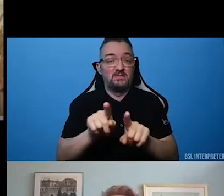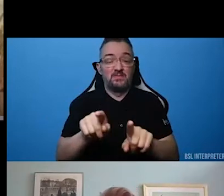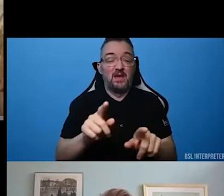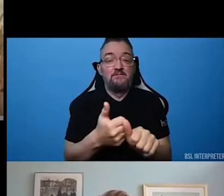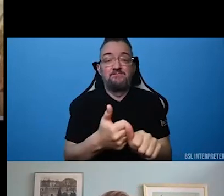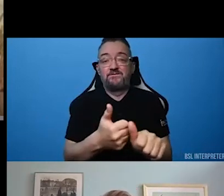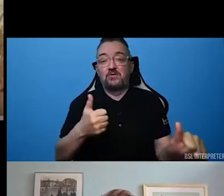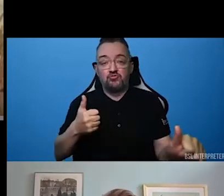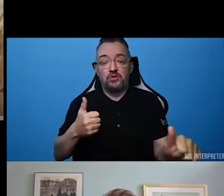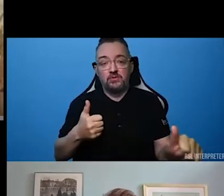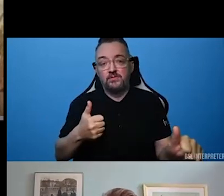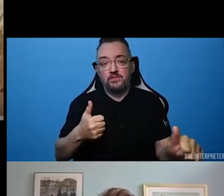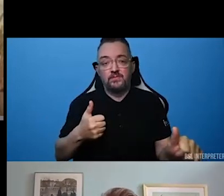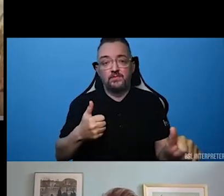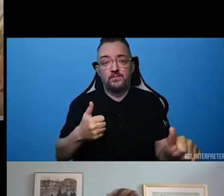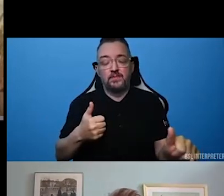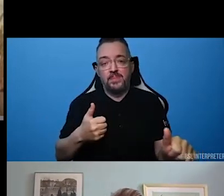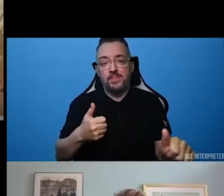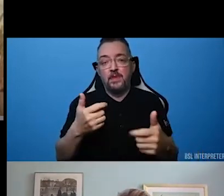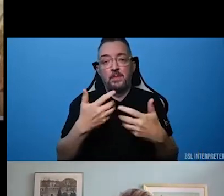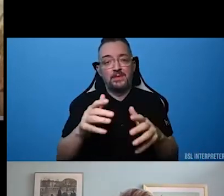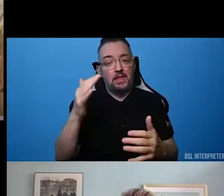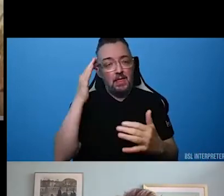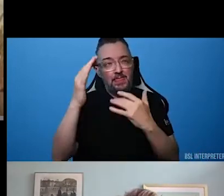and there's been kind of theories that it's really